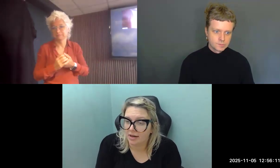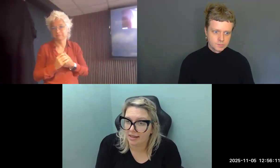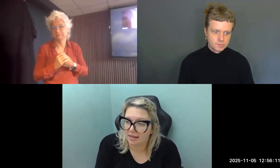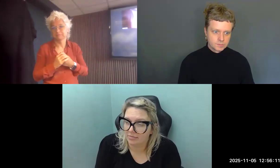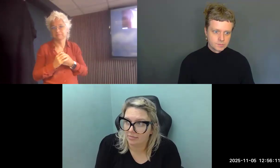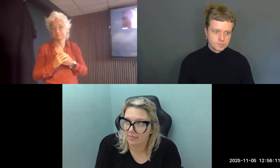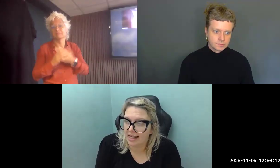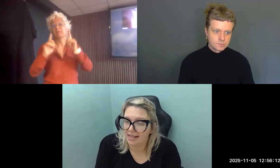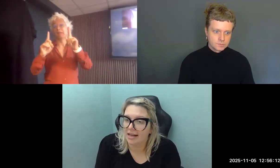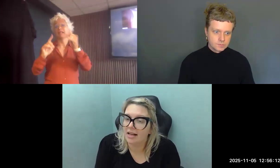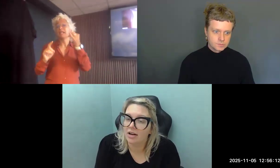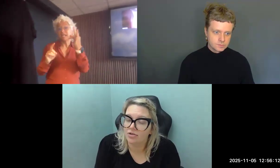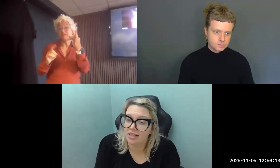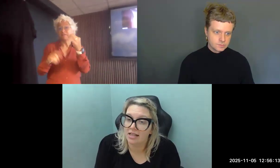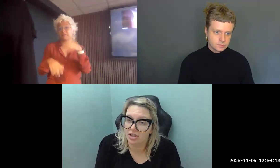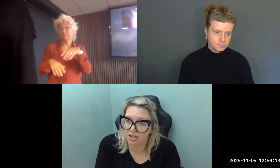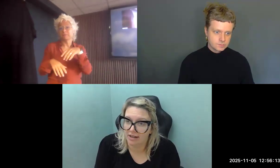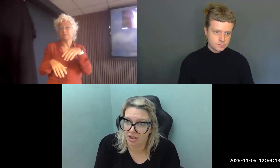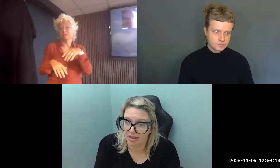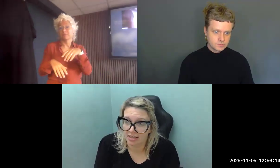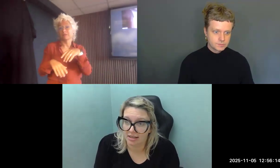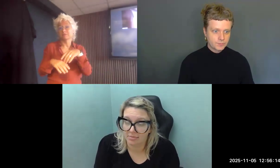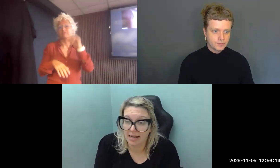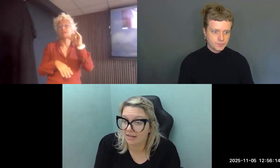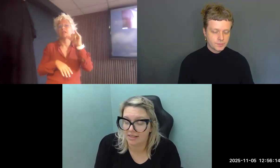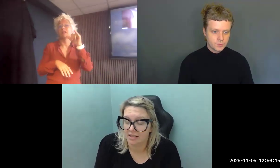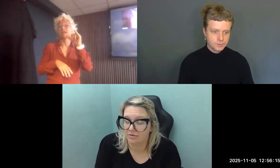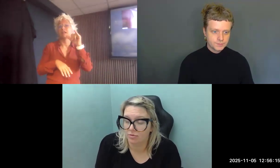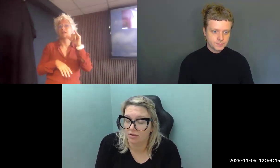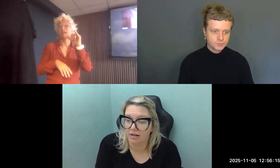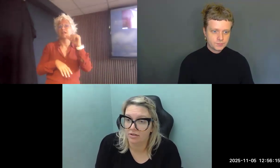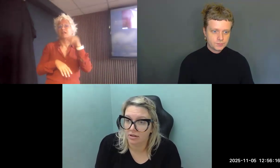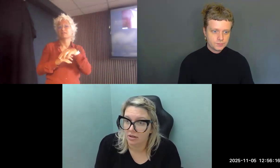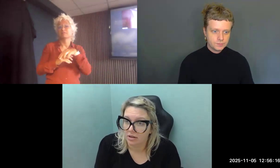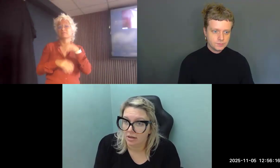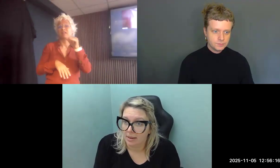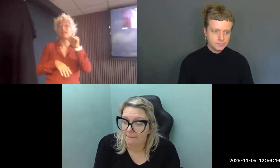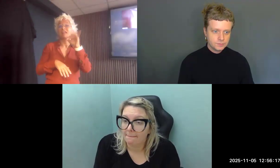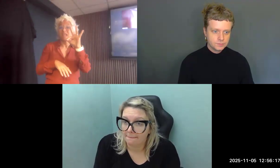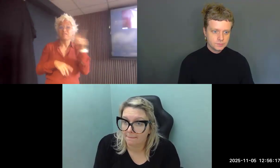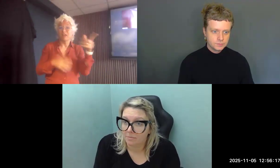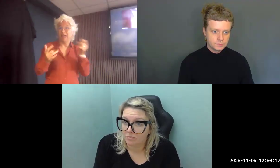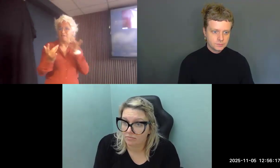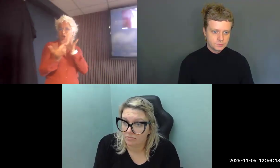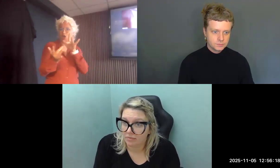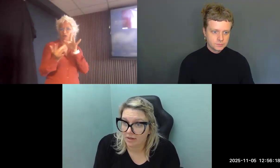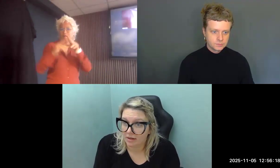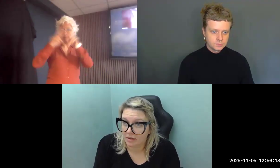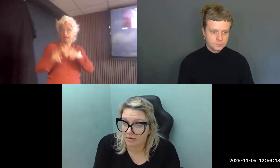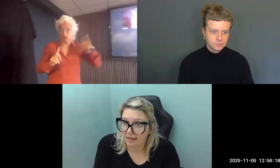So I think, yes, across a younger generation, these signs… many of these signs are all borrowed.